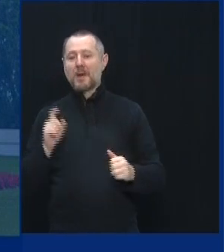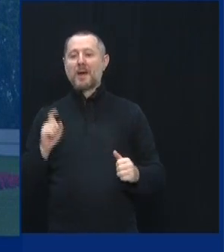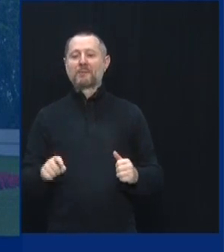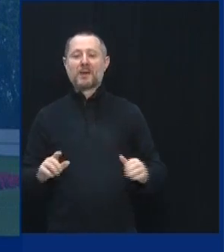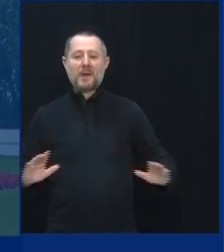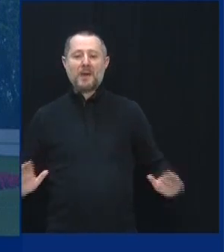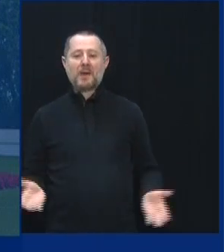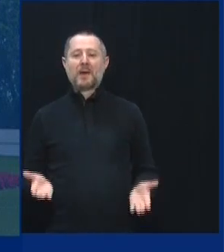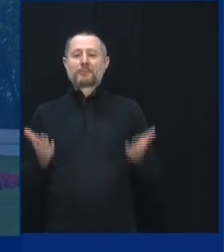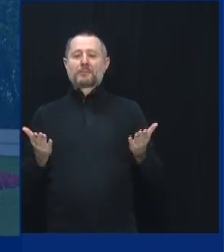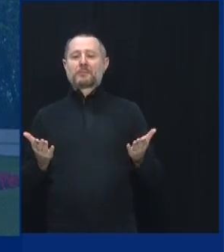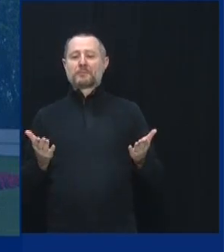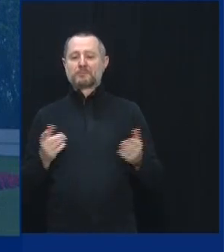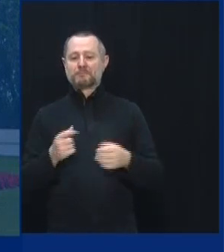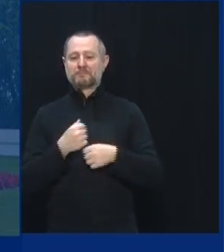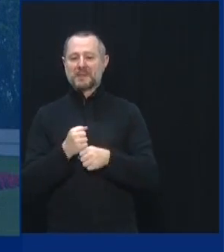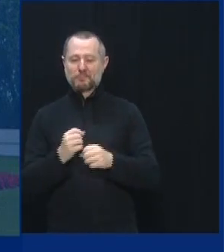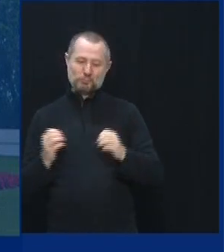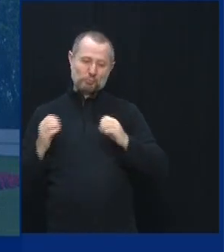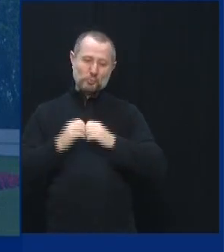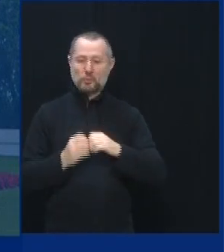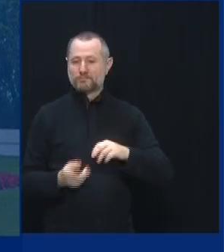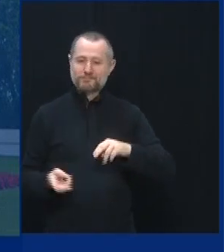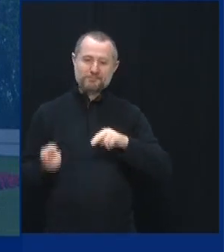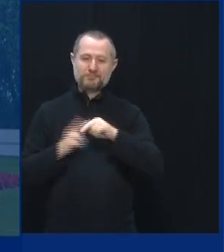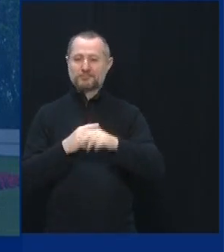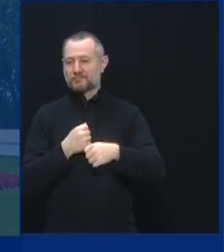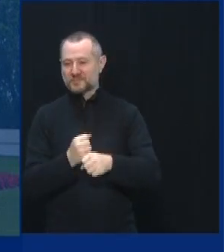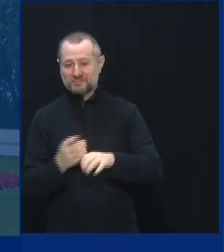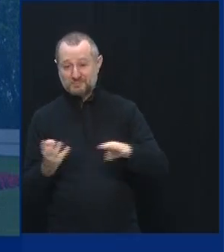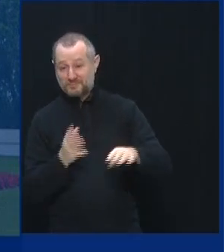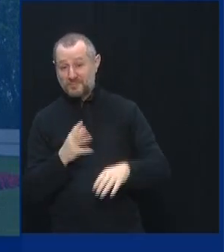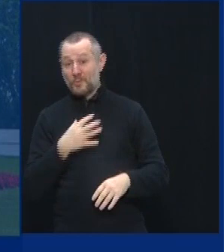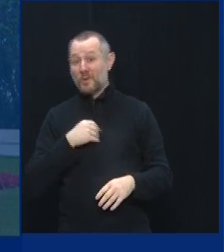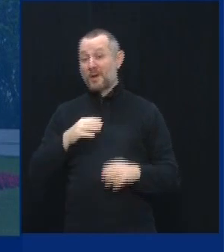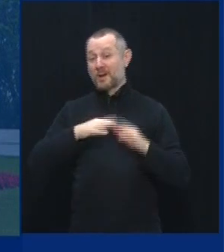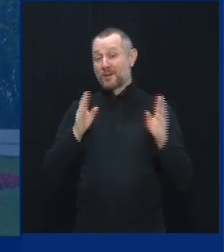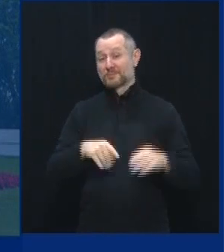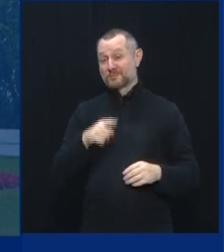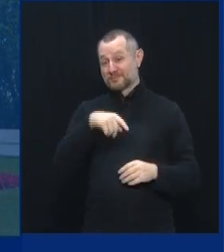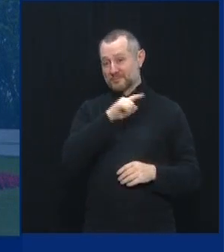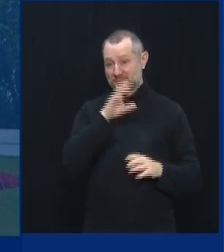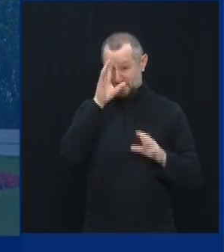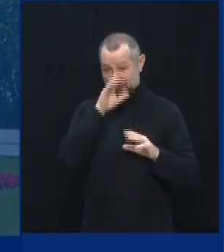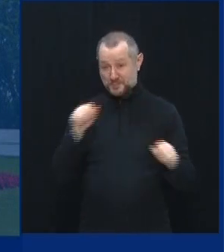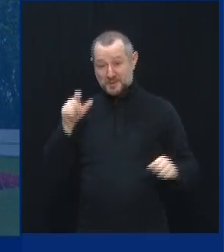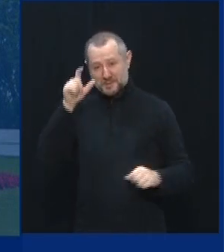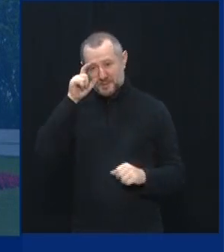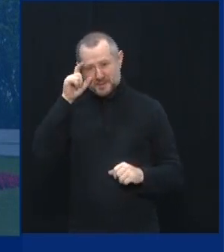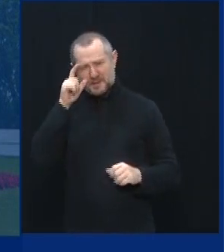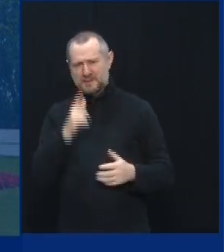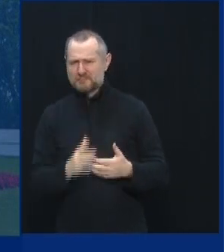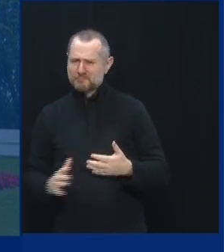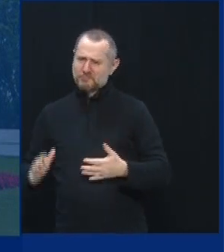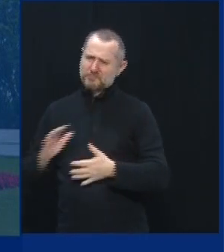PFIZER, ET CETERA, SO THEY HAVE TO INCREASE SUPPLY BY INCREASING THE PRODUCTION BY THE DRUG KPDS.